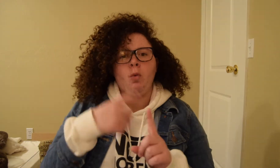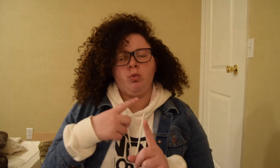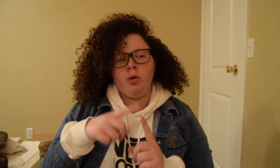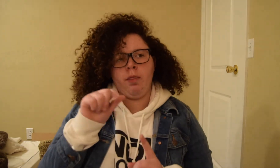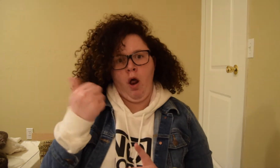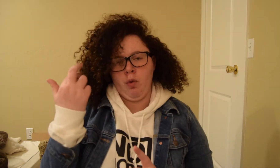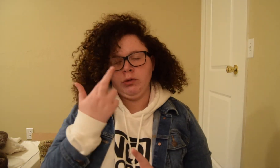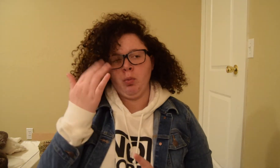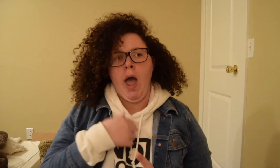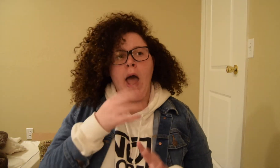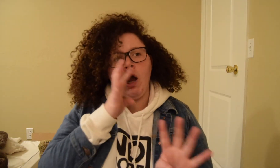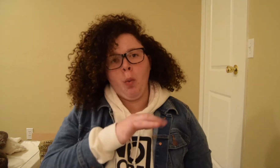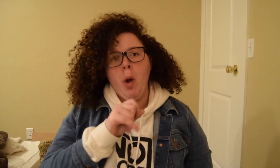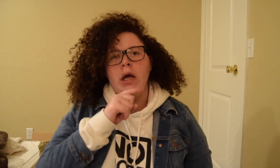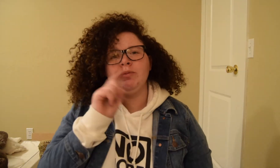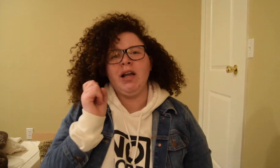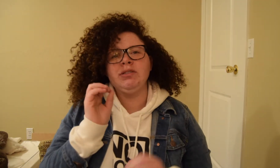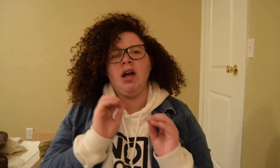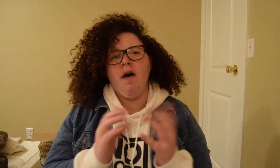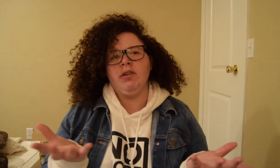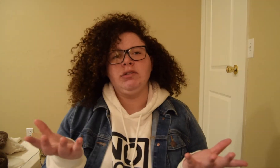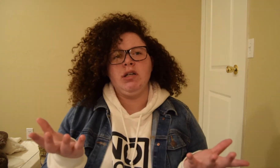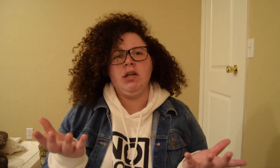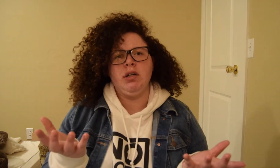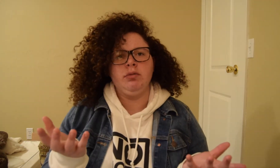Also, the other reason why I ignore it is because